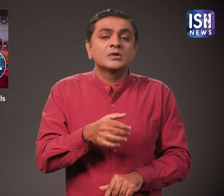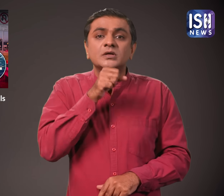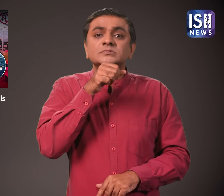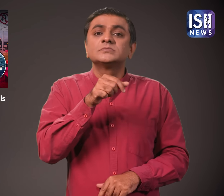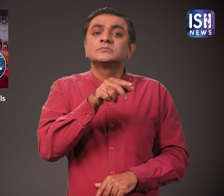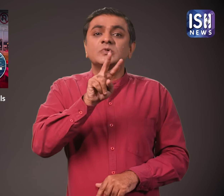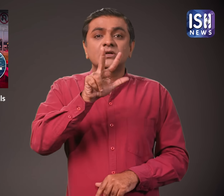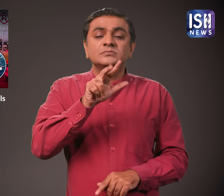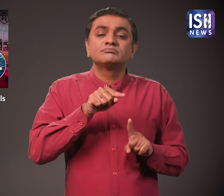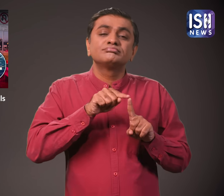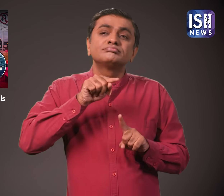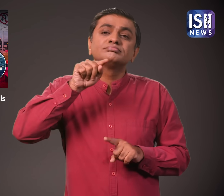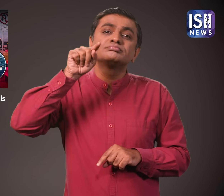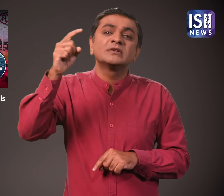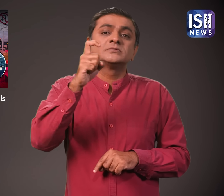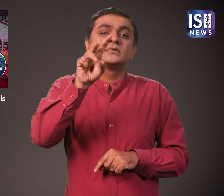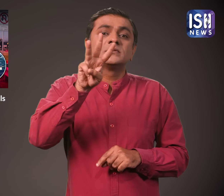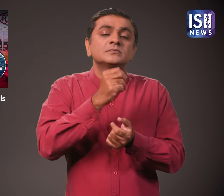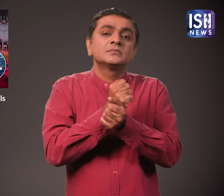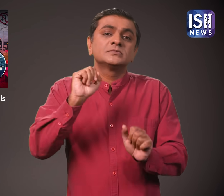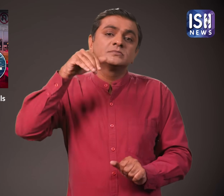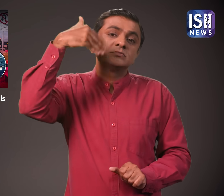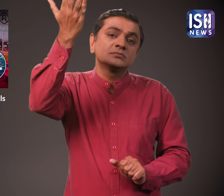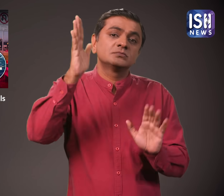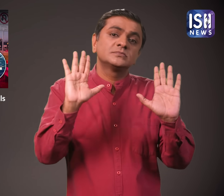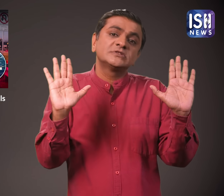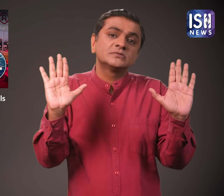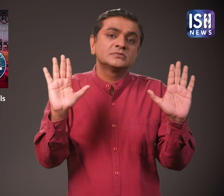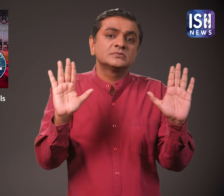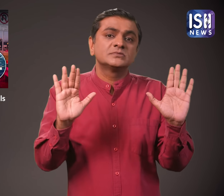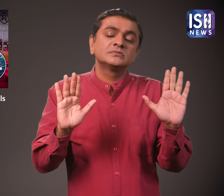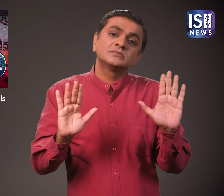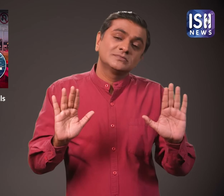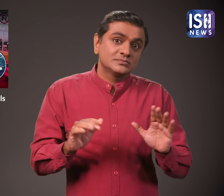Since he is 28 now, he could be in prison until he’s 73 years old.